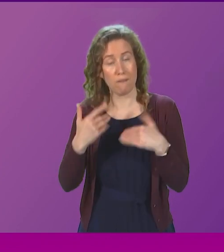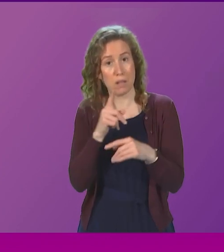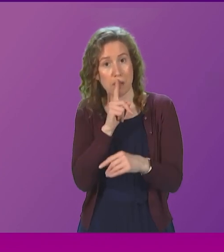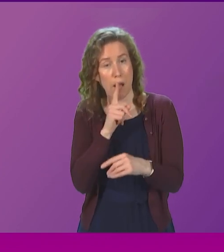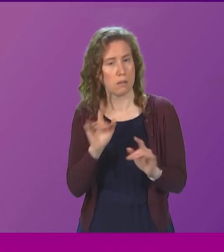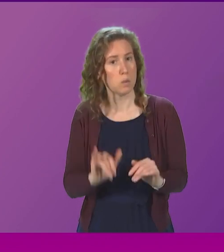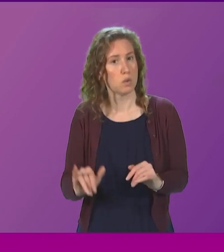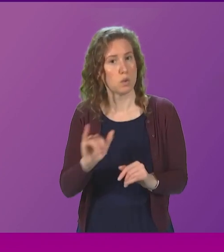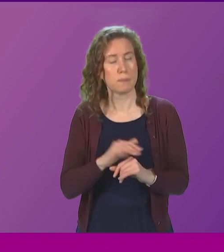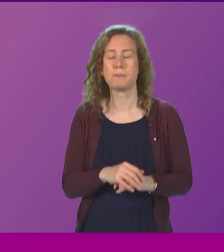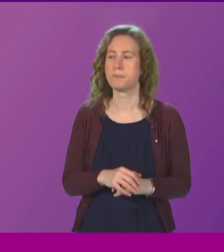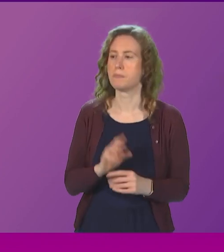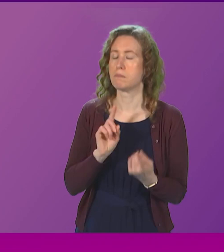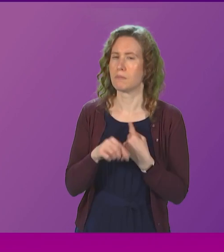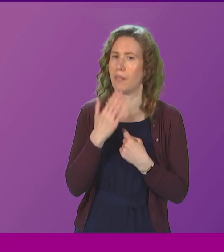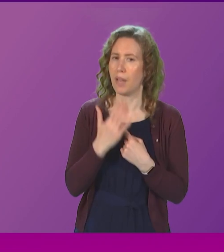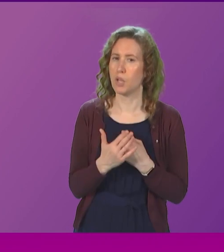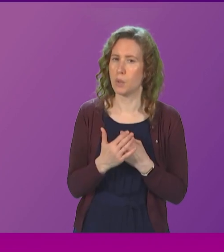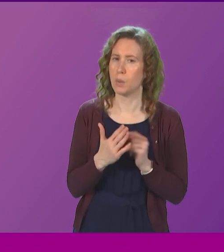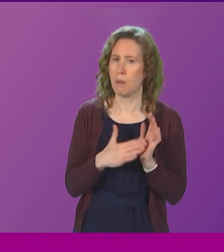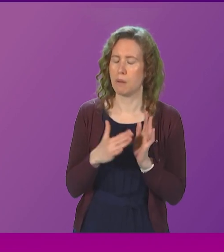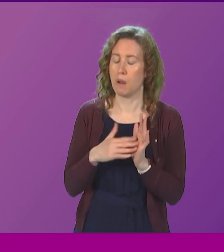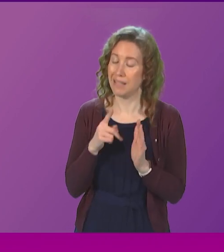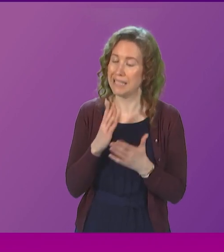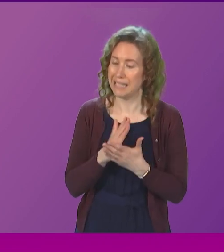I thank Michael Mara for raising that incredibly important issue.